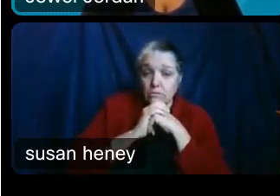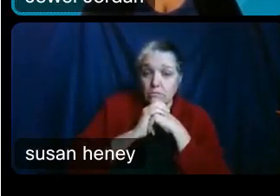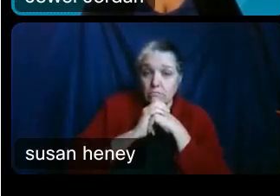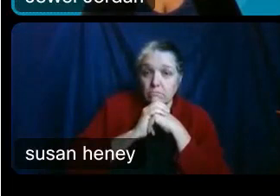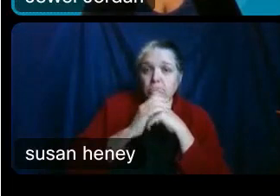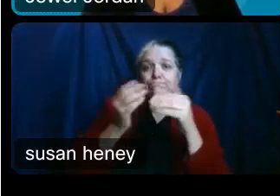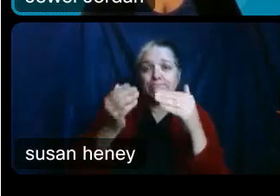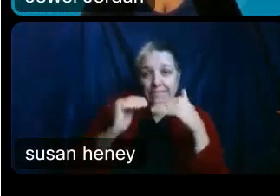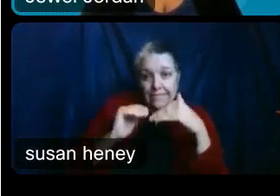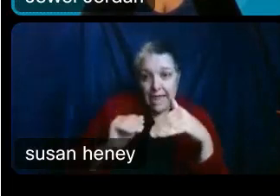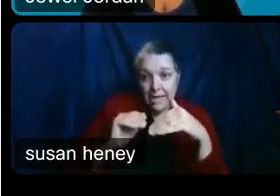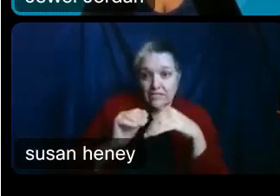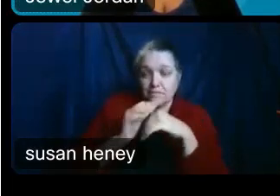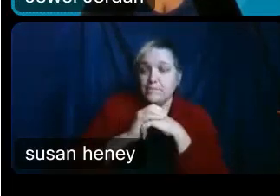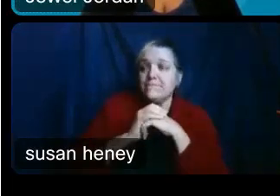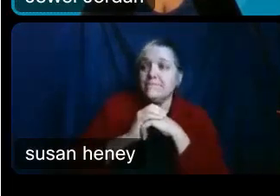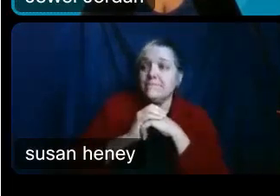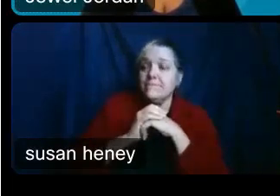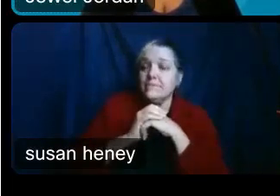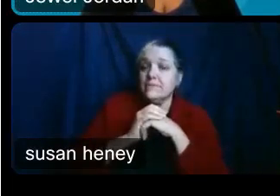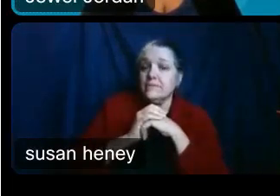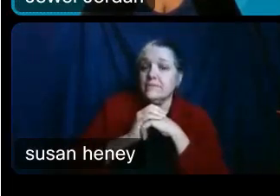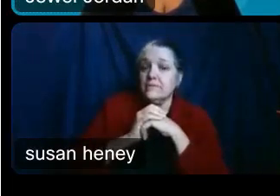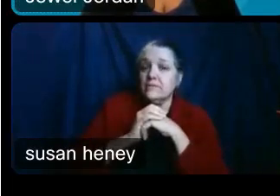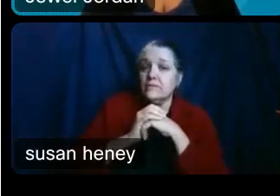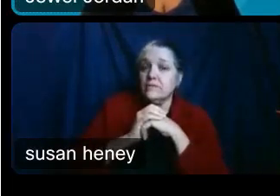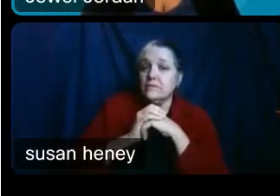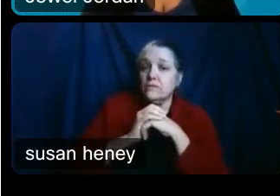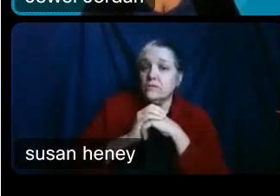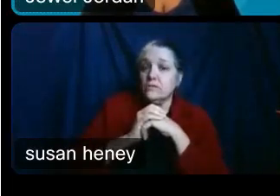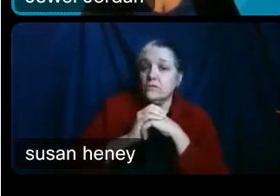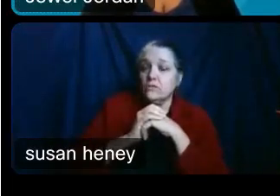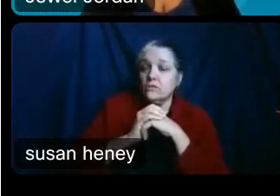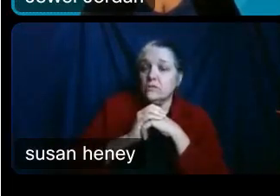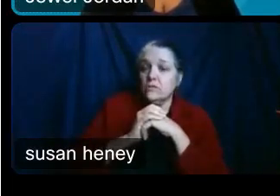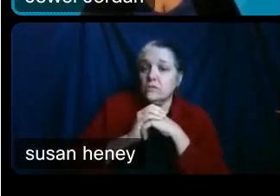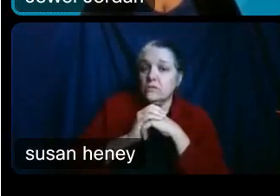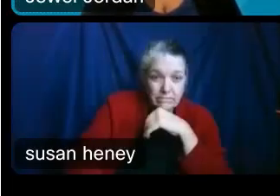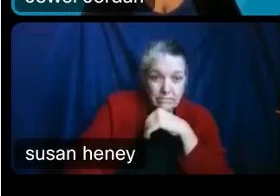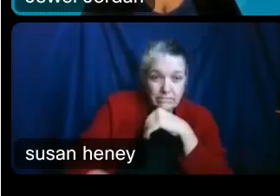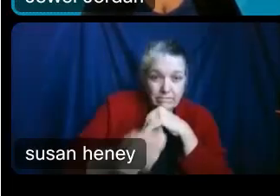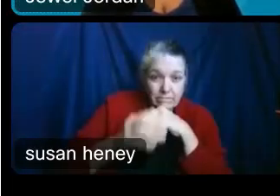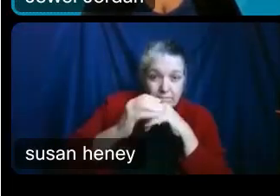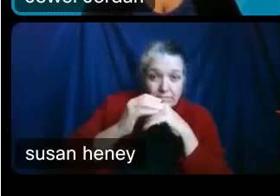on to the next question. The next question comes from Swarna Ready [assumed spelling]?